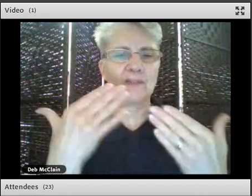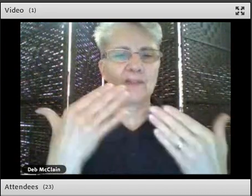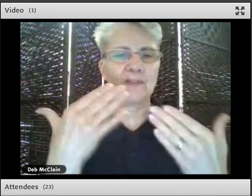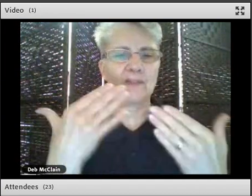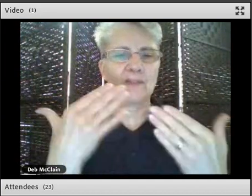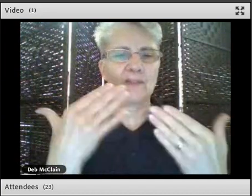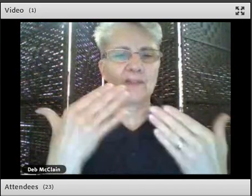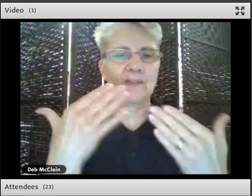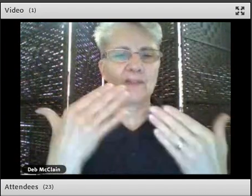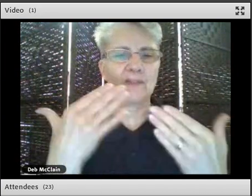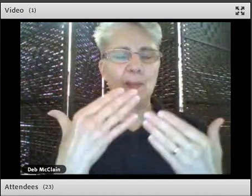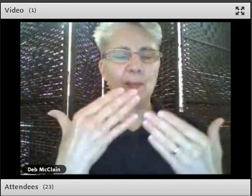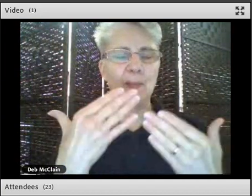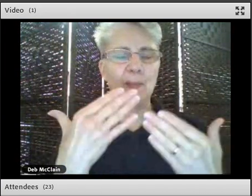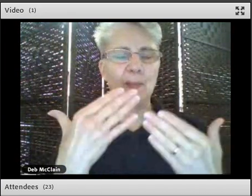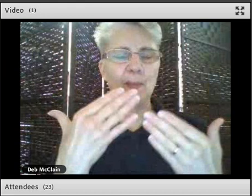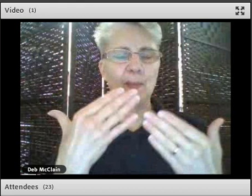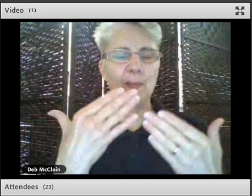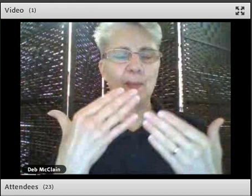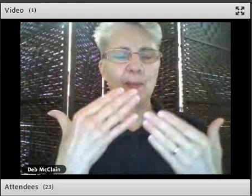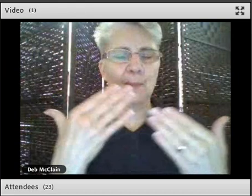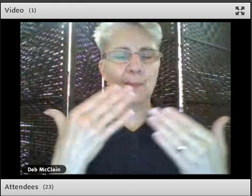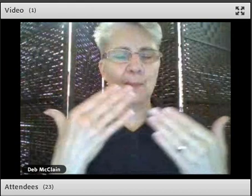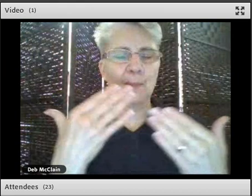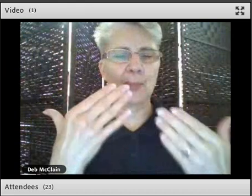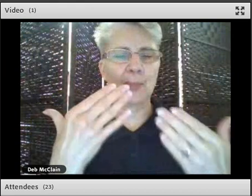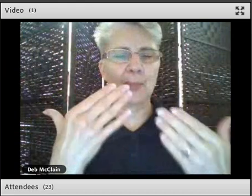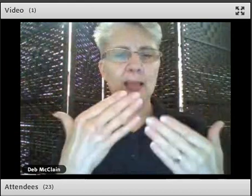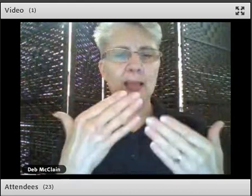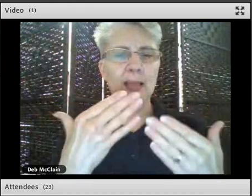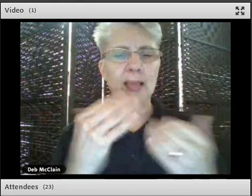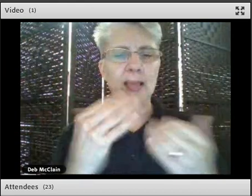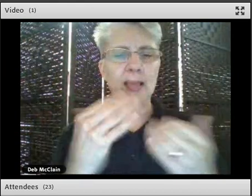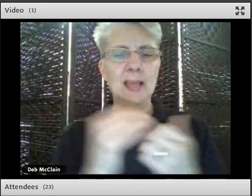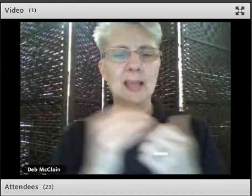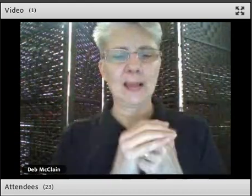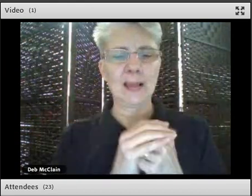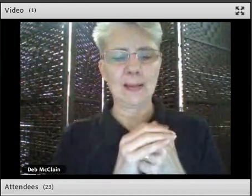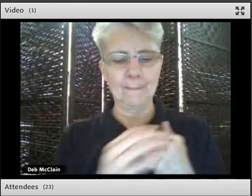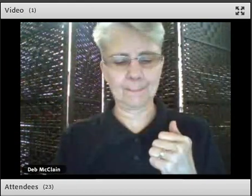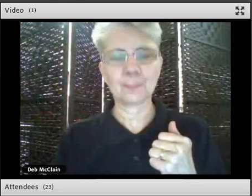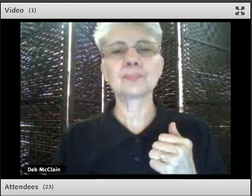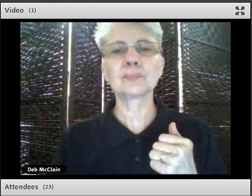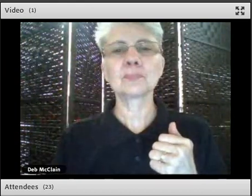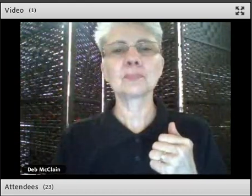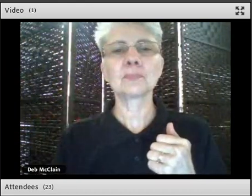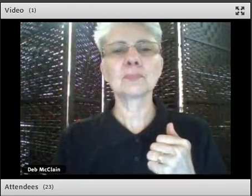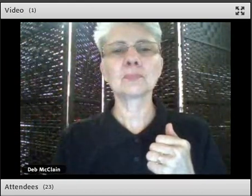Just a quick word of warning -- I've got a little frog in my throat. So if there's a pause, it just may be